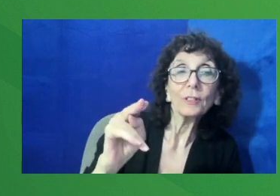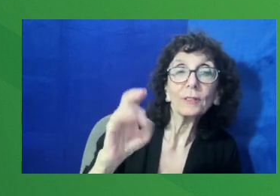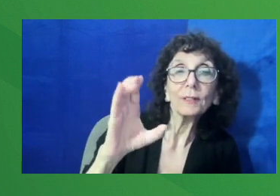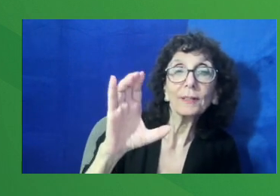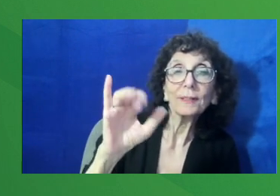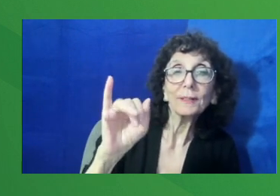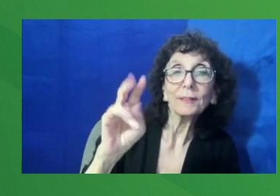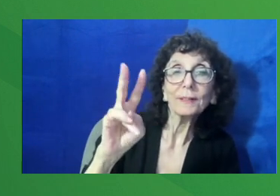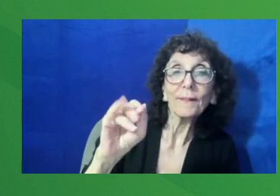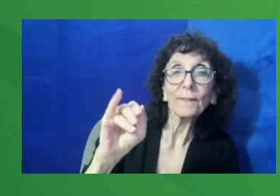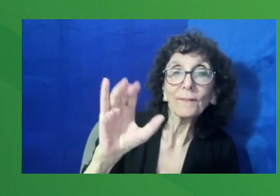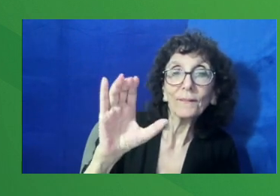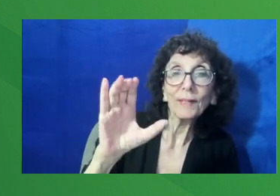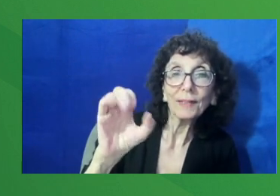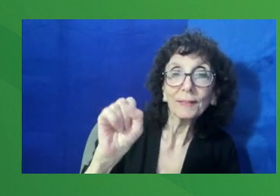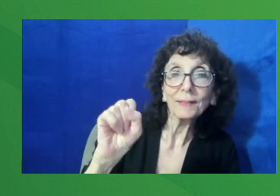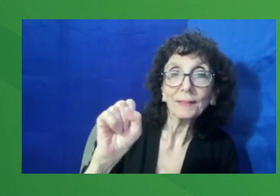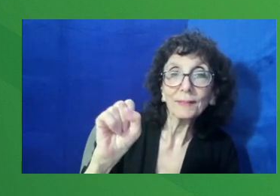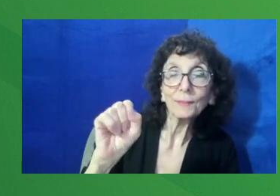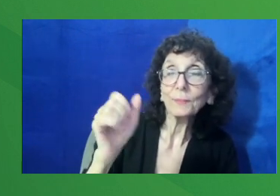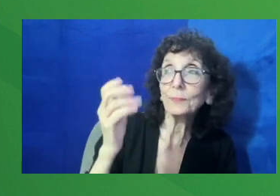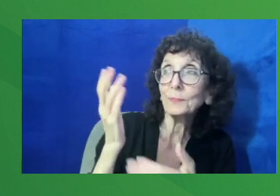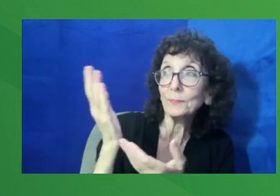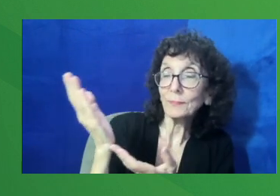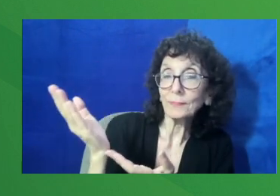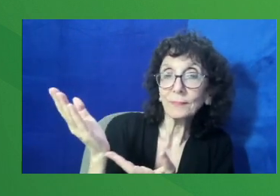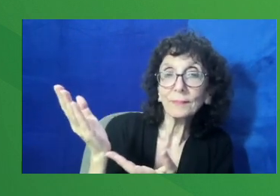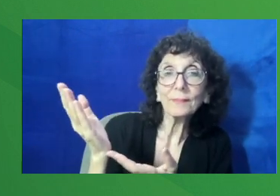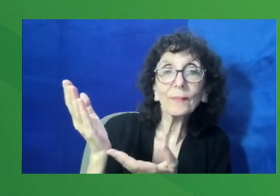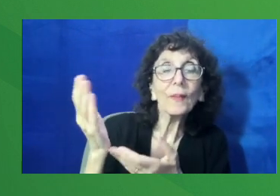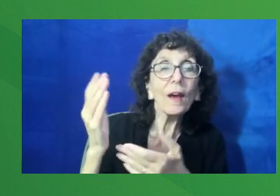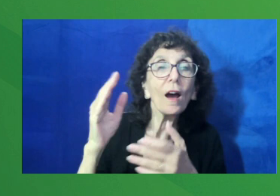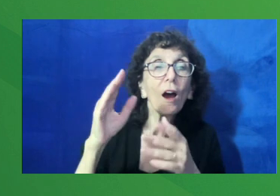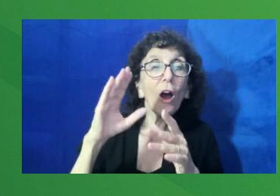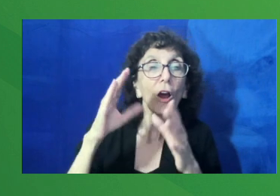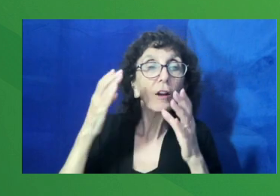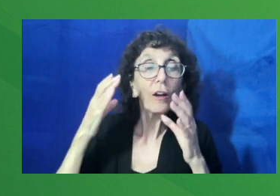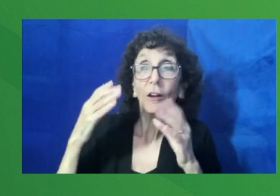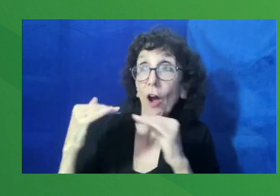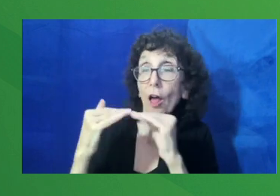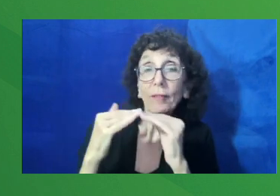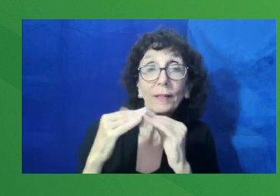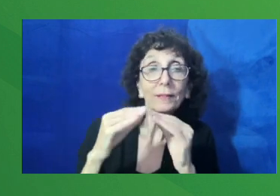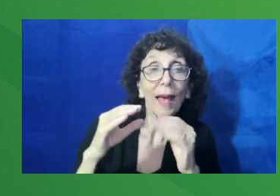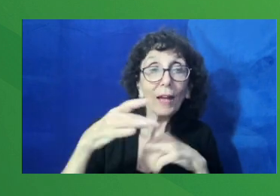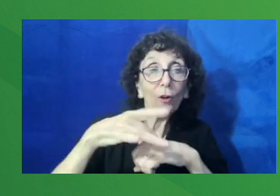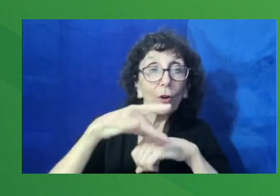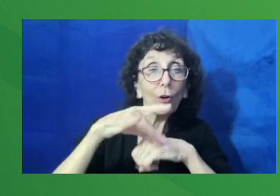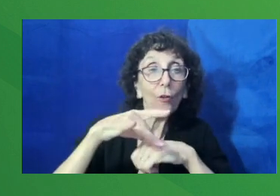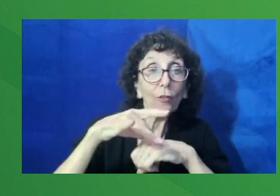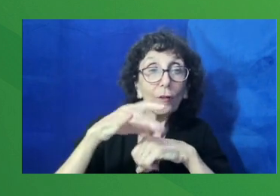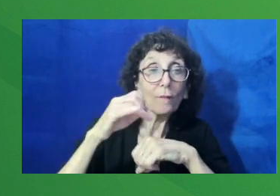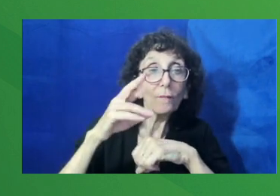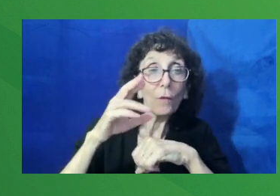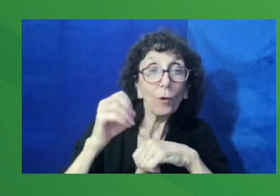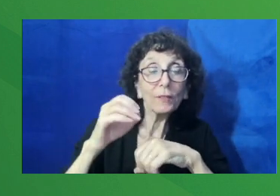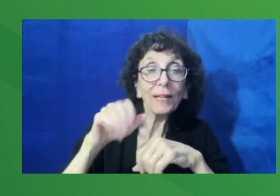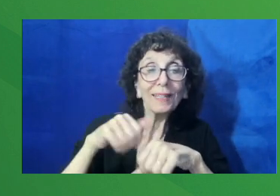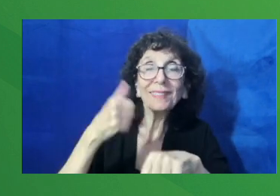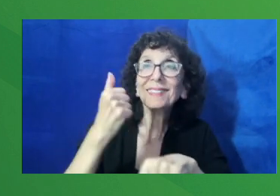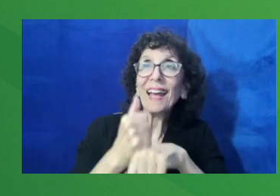As an example, our colleagues at Earthforce have refined a six-step environmental action civics